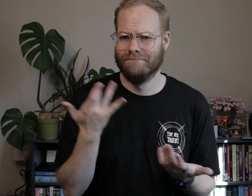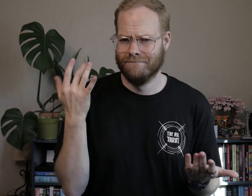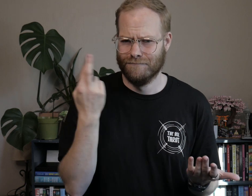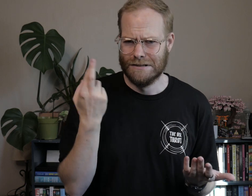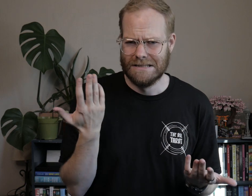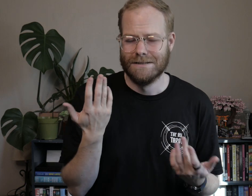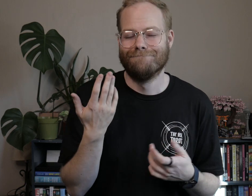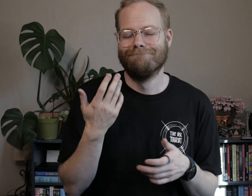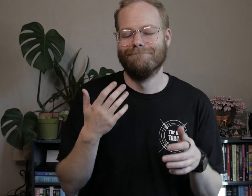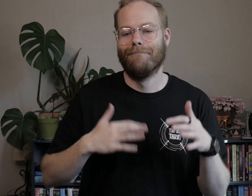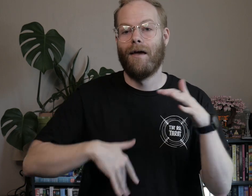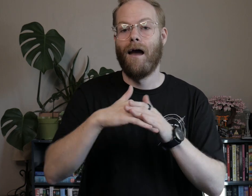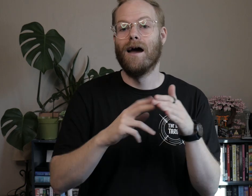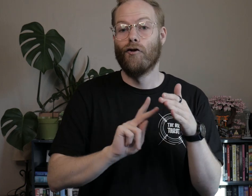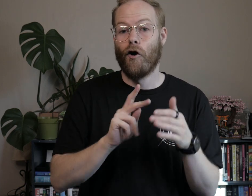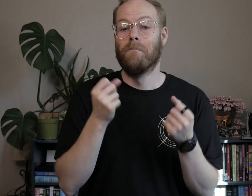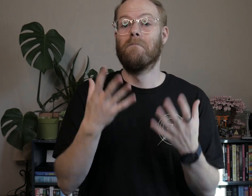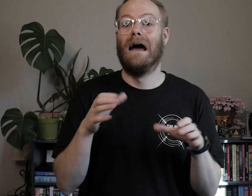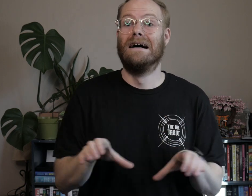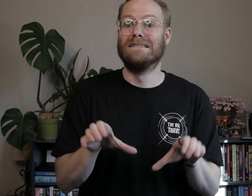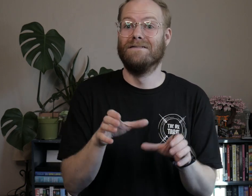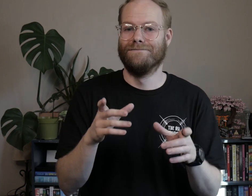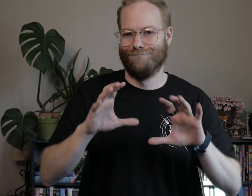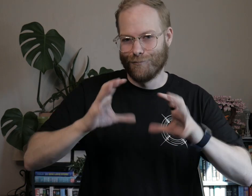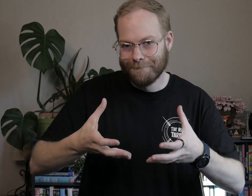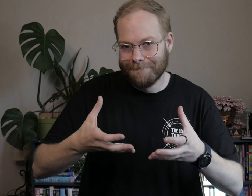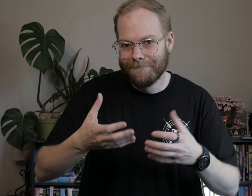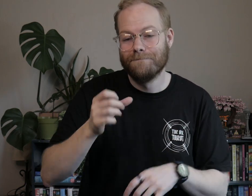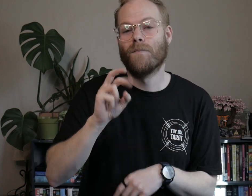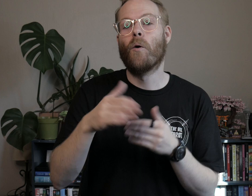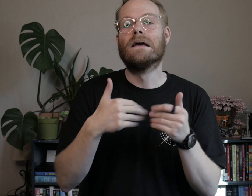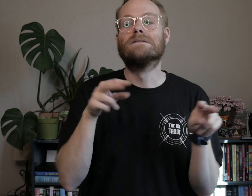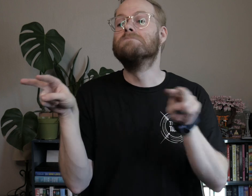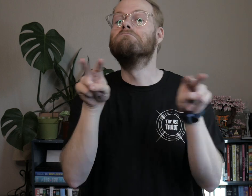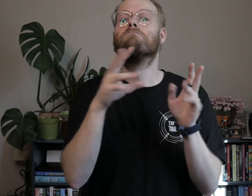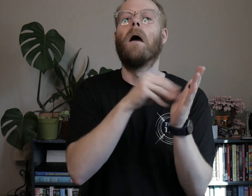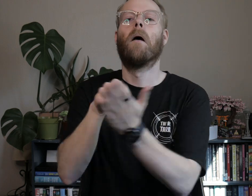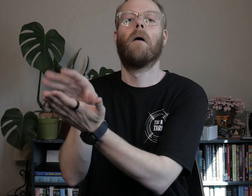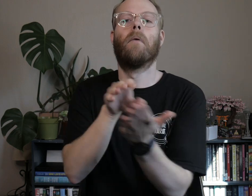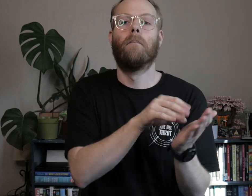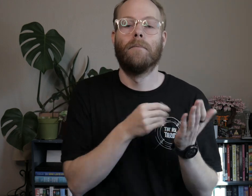The reason? Up to kindergarten, many of the activities done are group ones, or very easy to mimic.